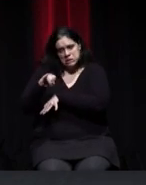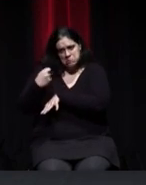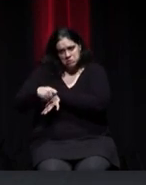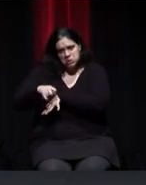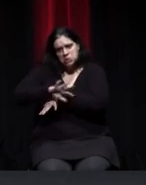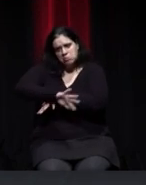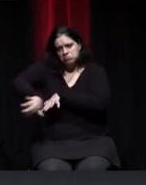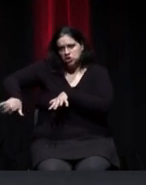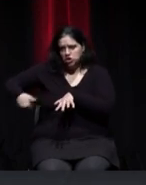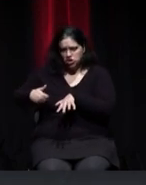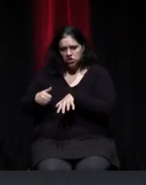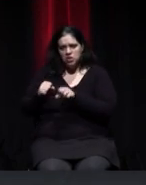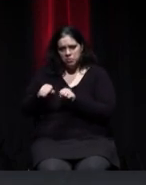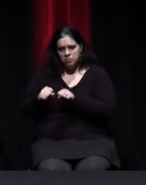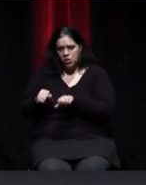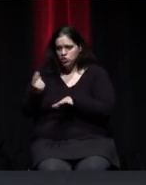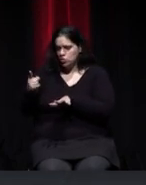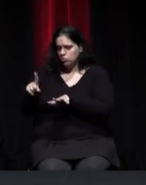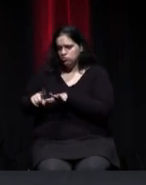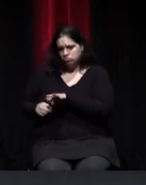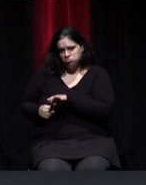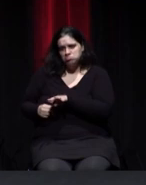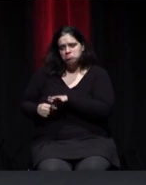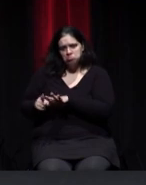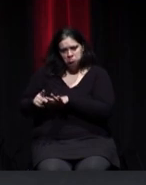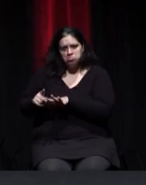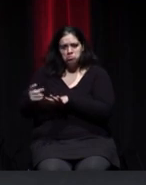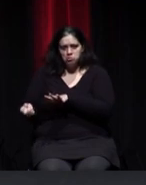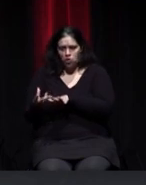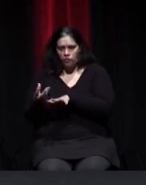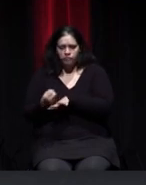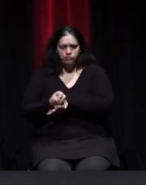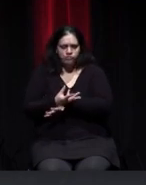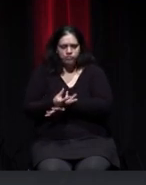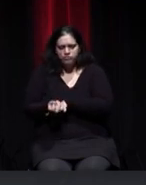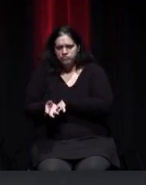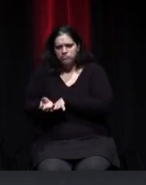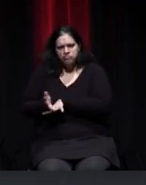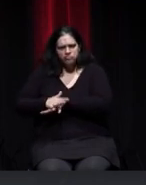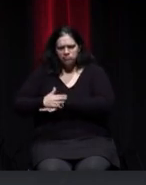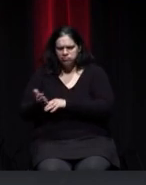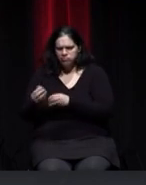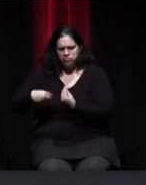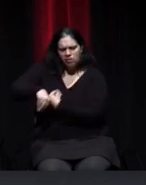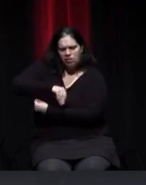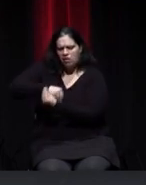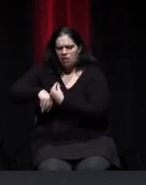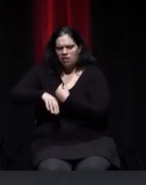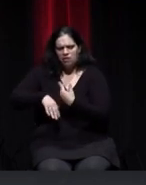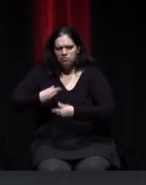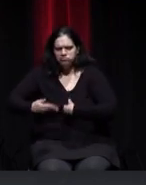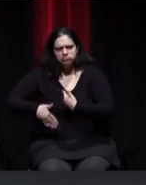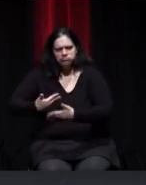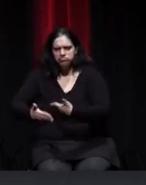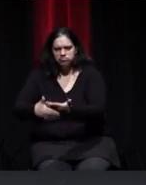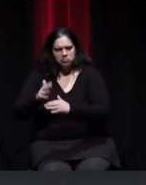Any point of this network can be discarded at any time for its production.